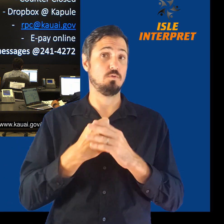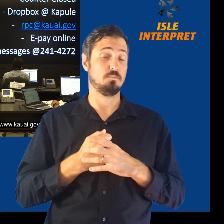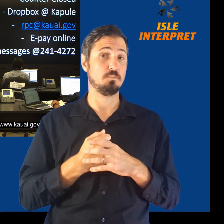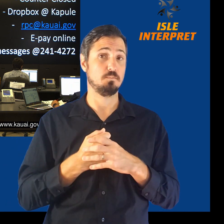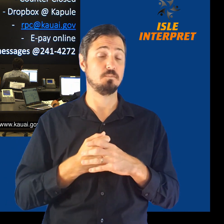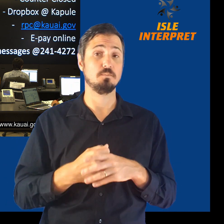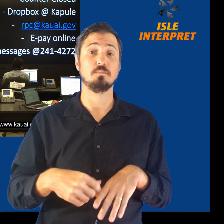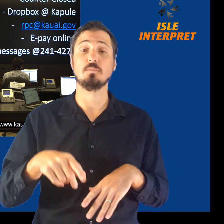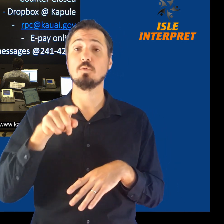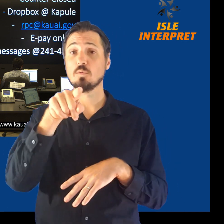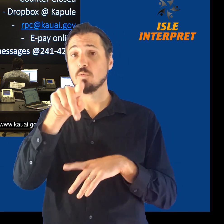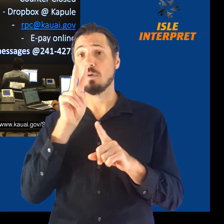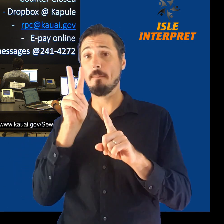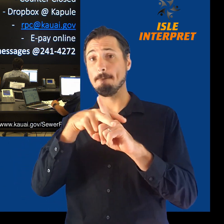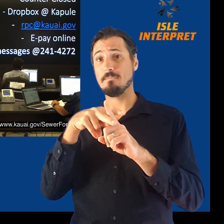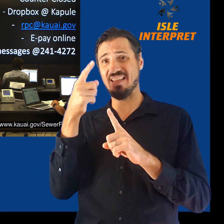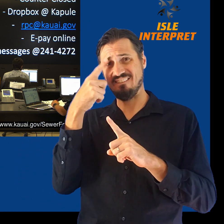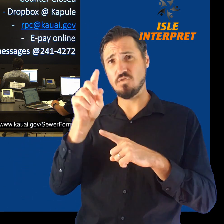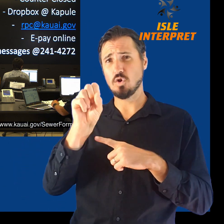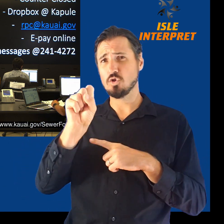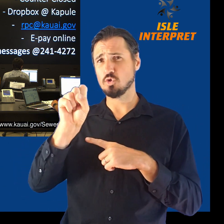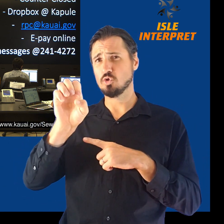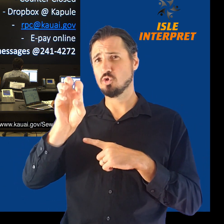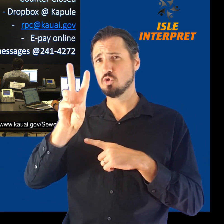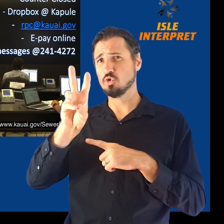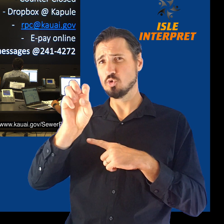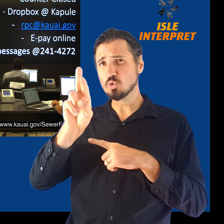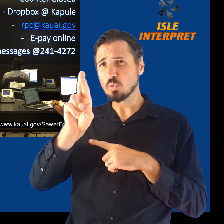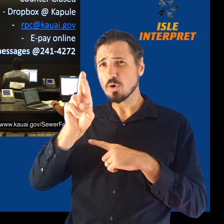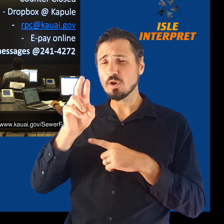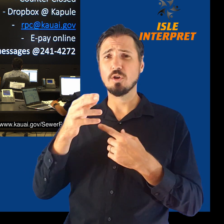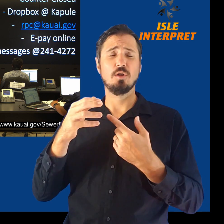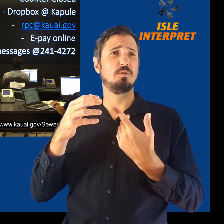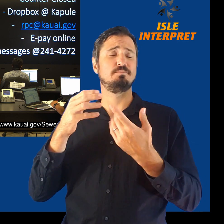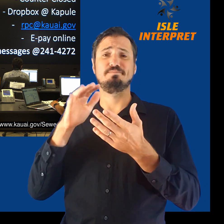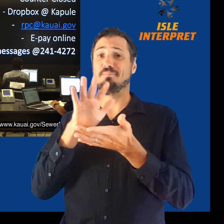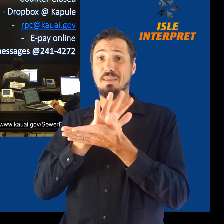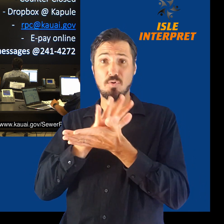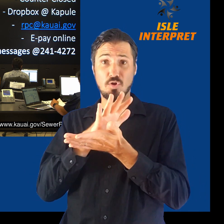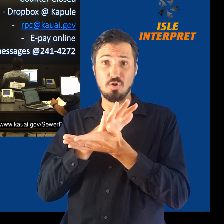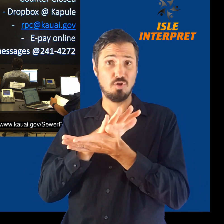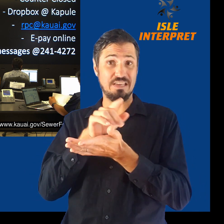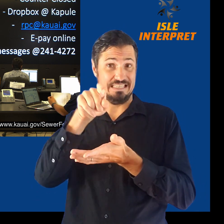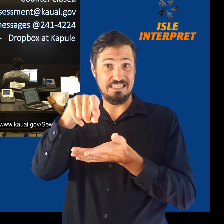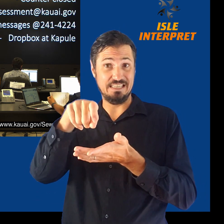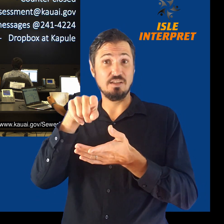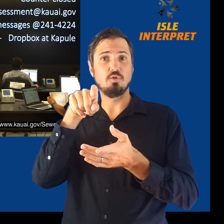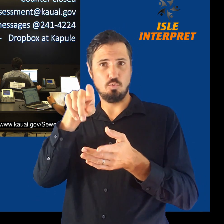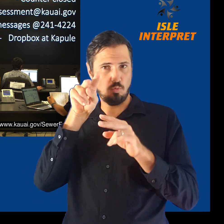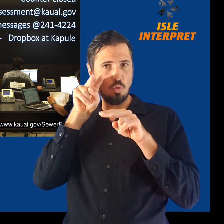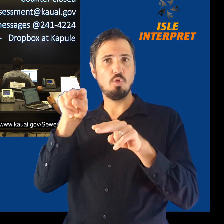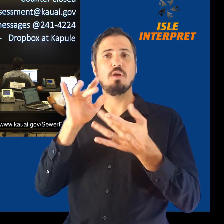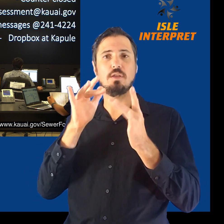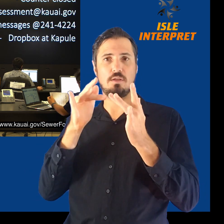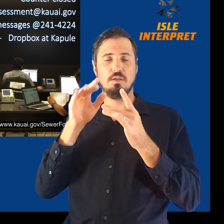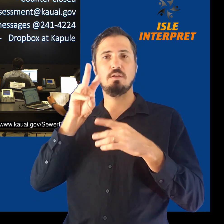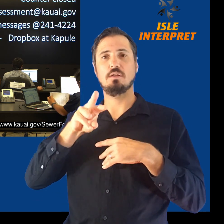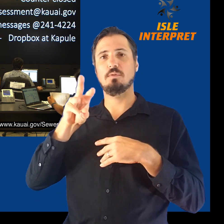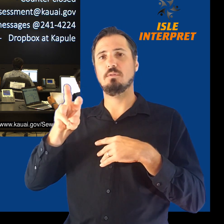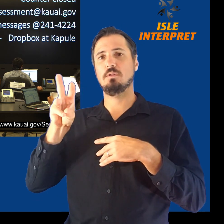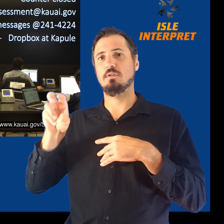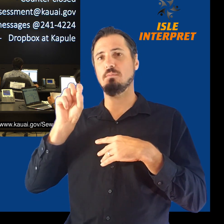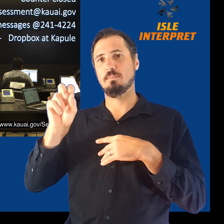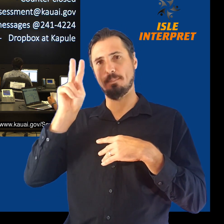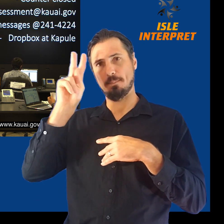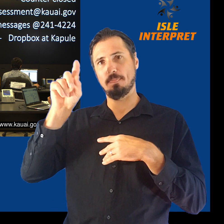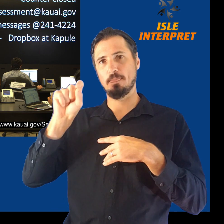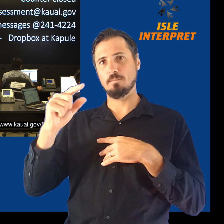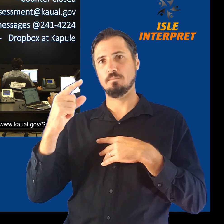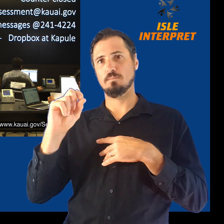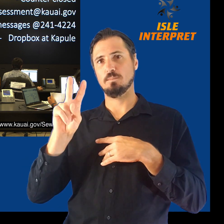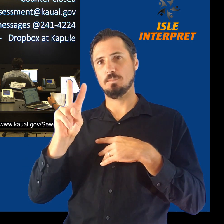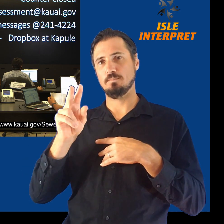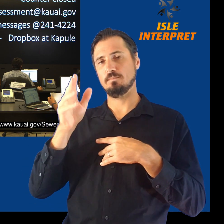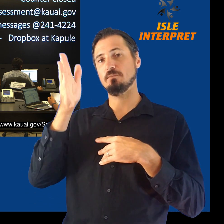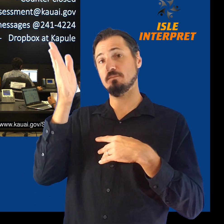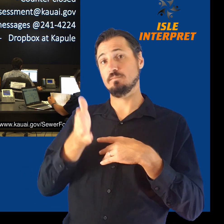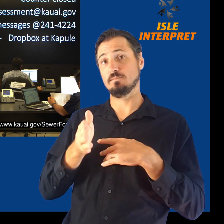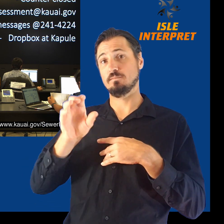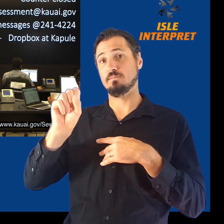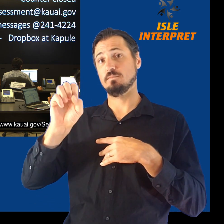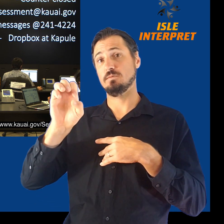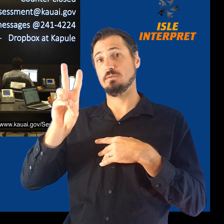Sewer Applications and other related forms can be found online at www.kauai.gov/SewerForms.